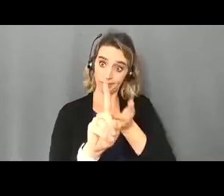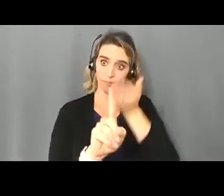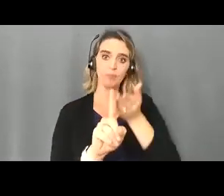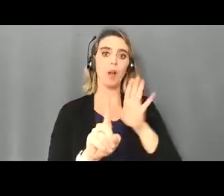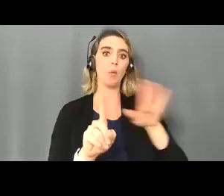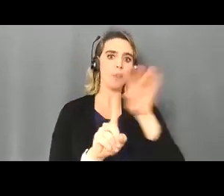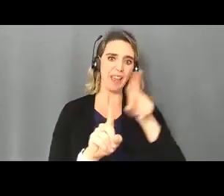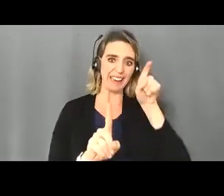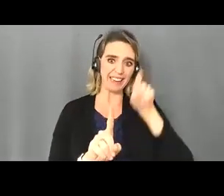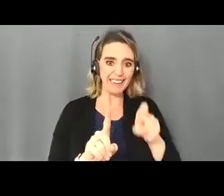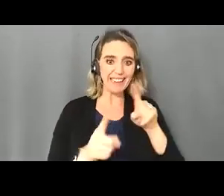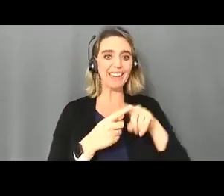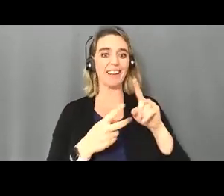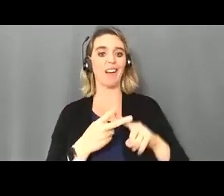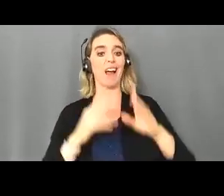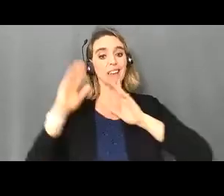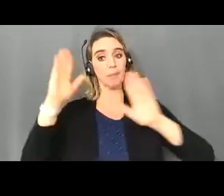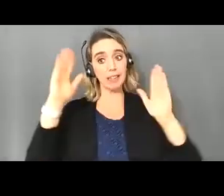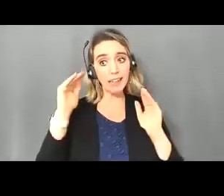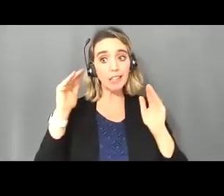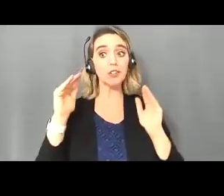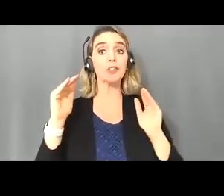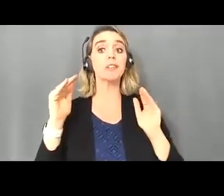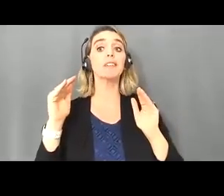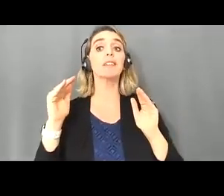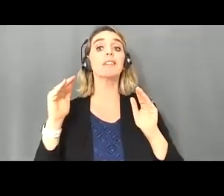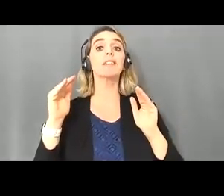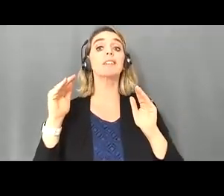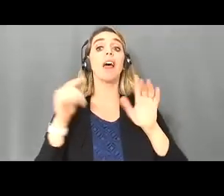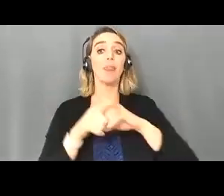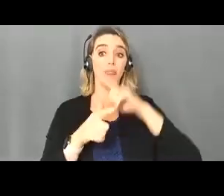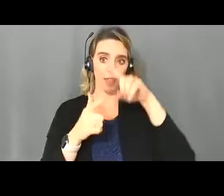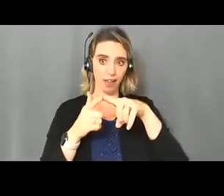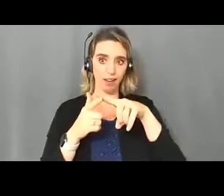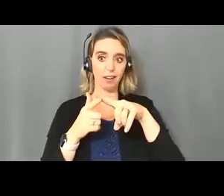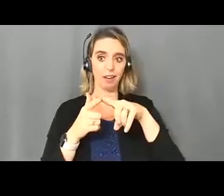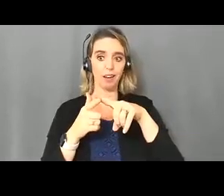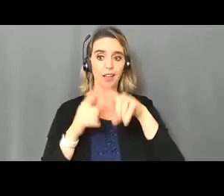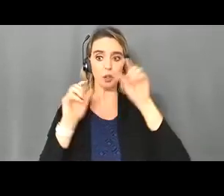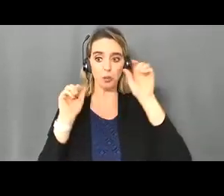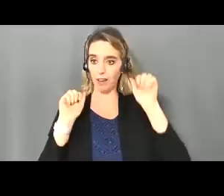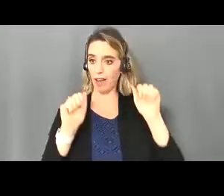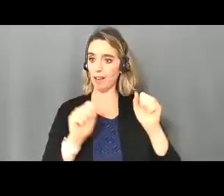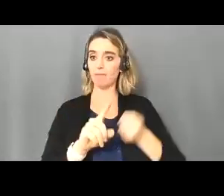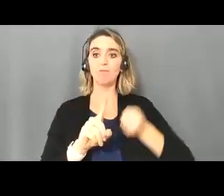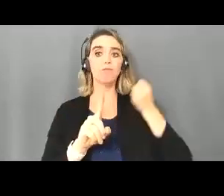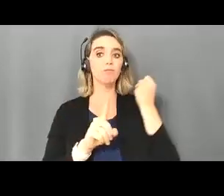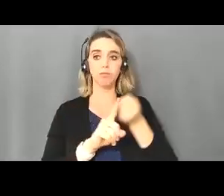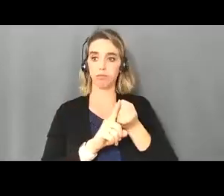and their expectations are to get to the place where you can have the most impactful decision-making.